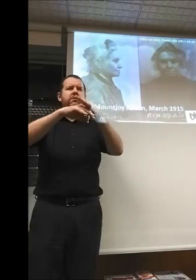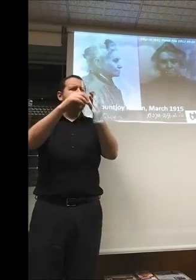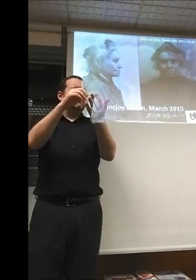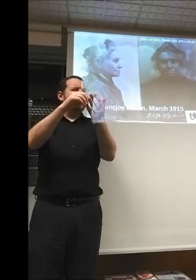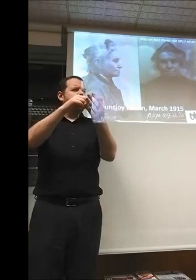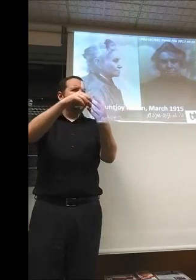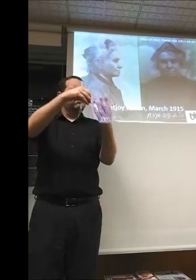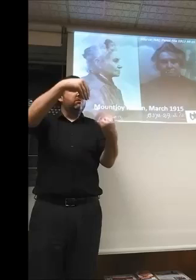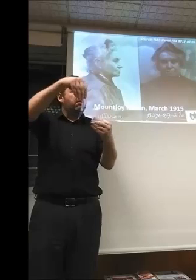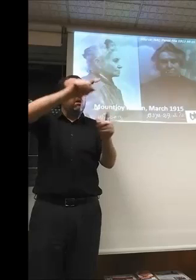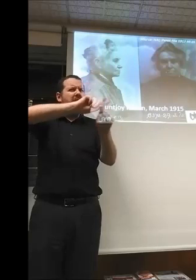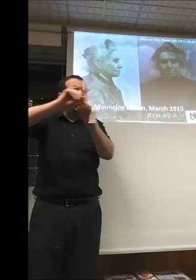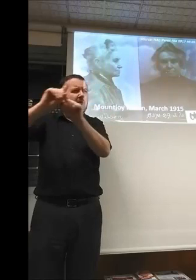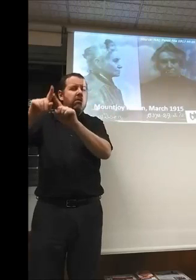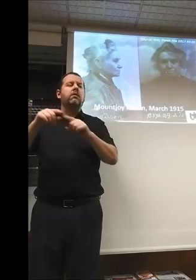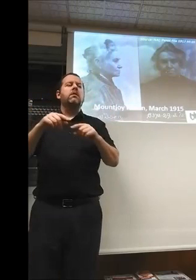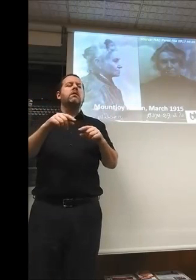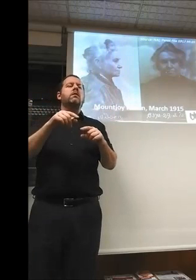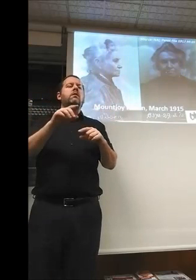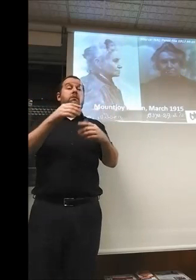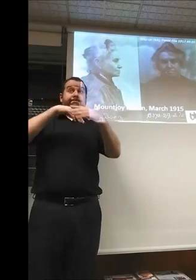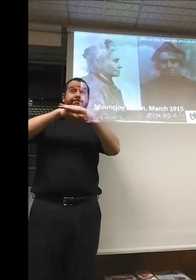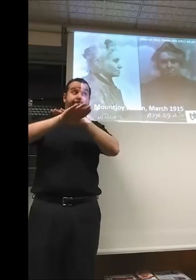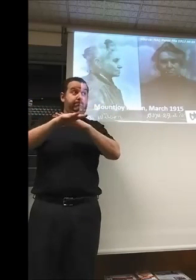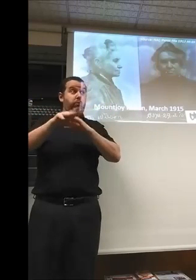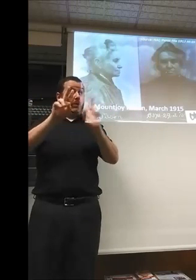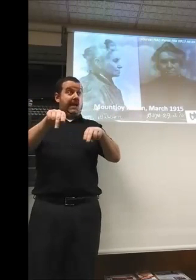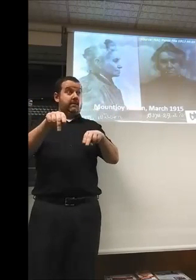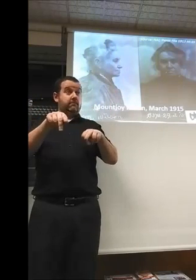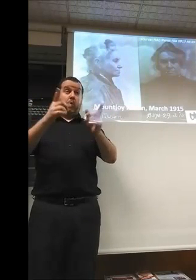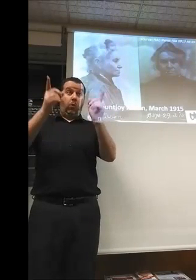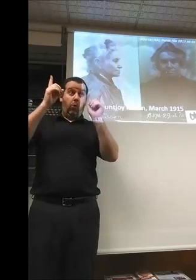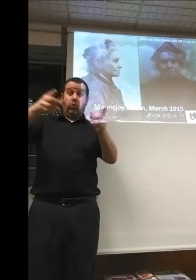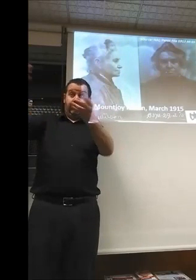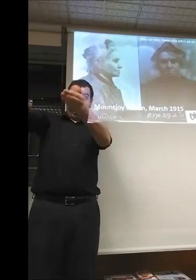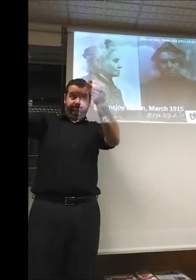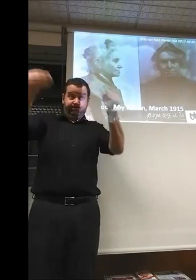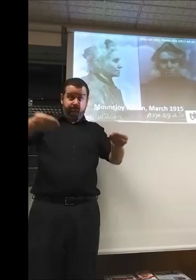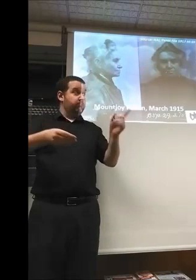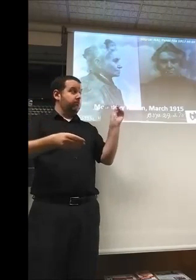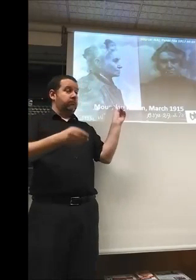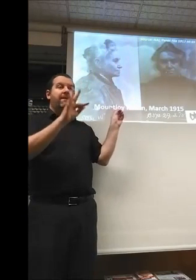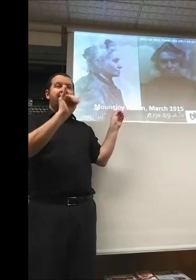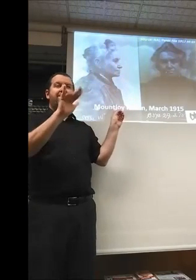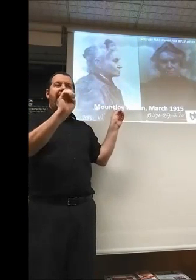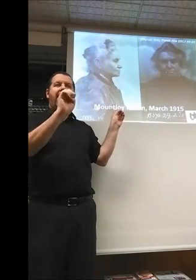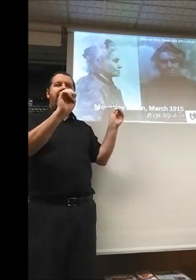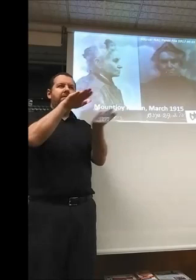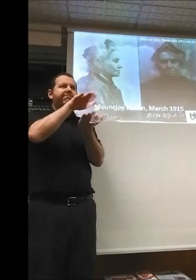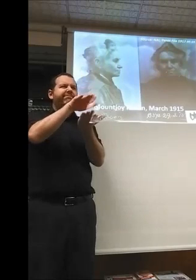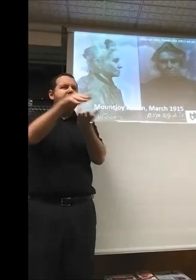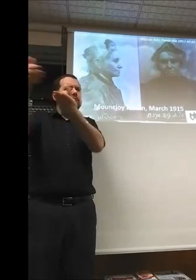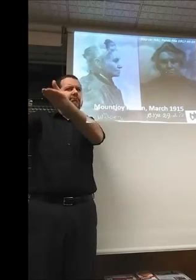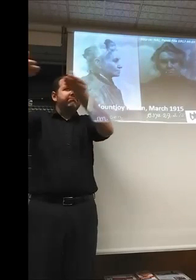in Northern Ireland the protestant deaf people would often marry, but the here in catholic